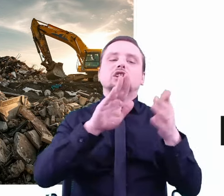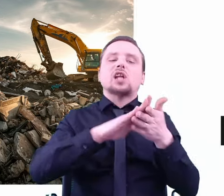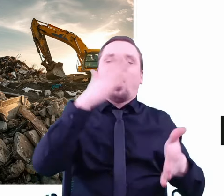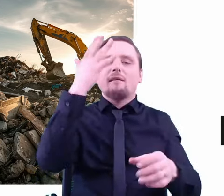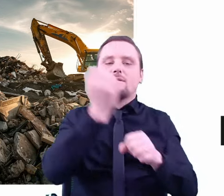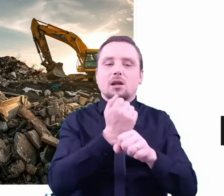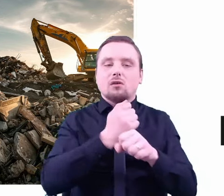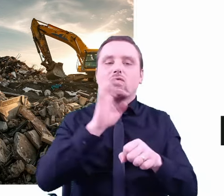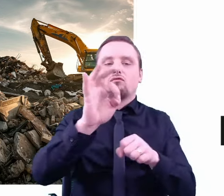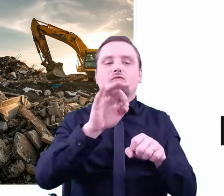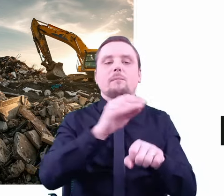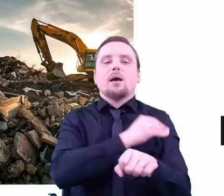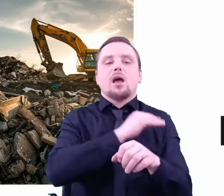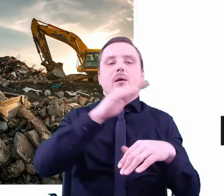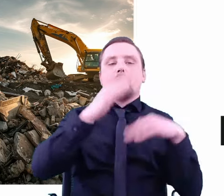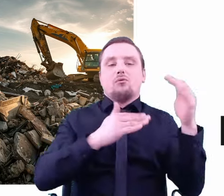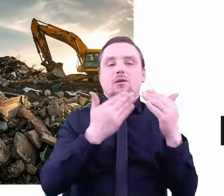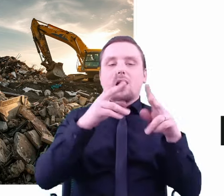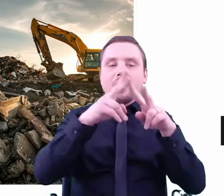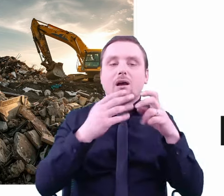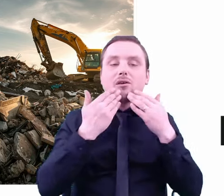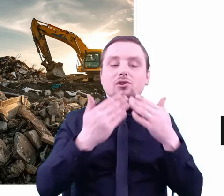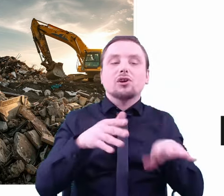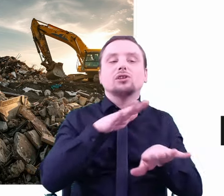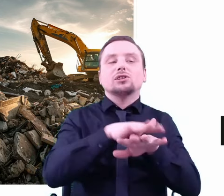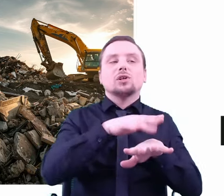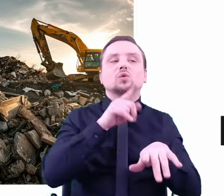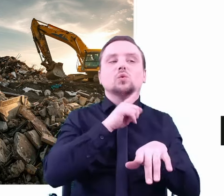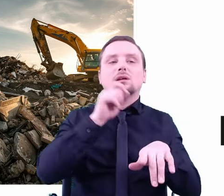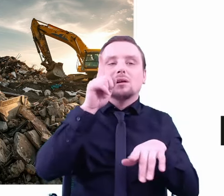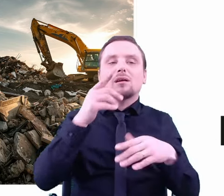AI can calculate this carbon footprint